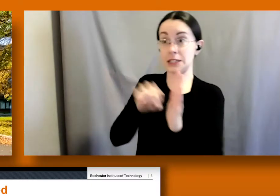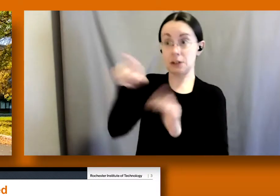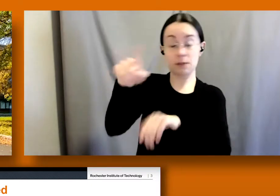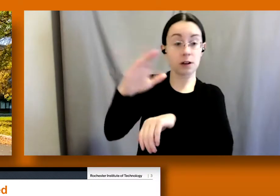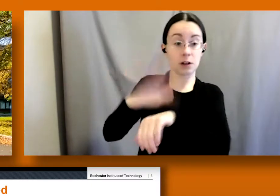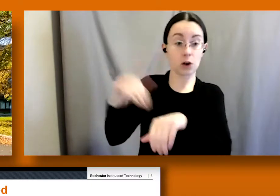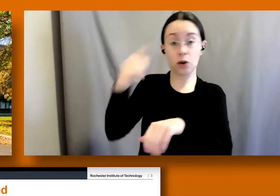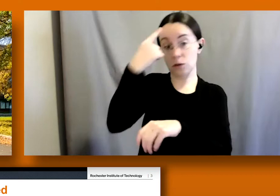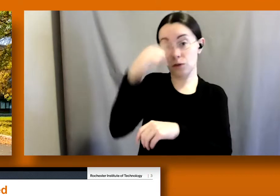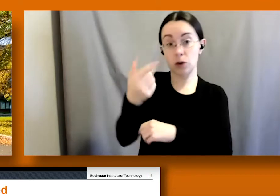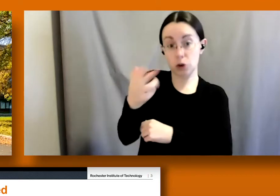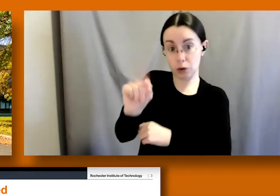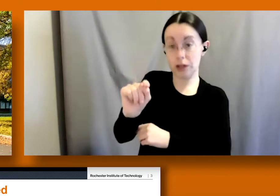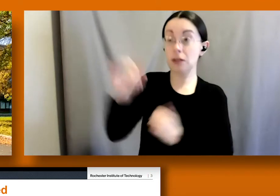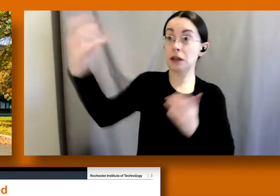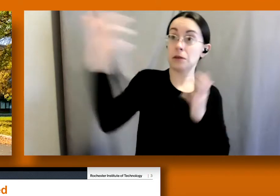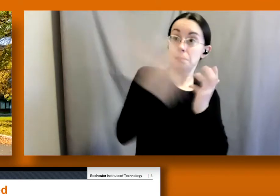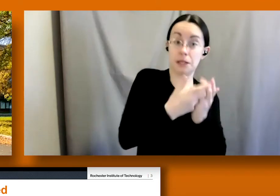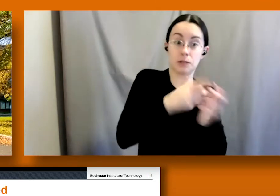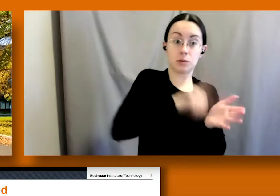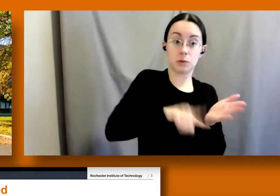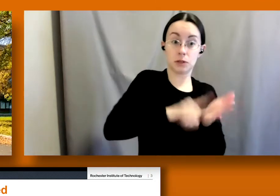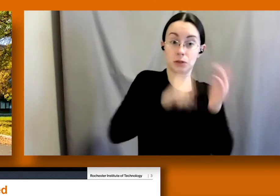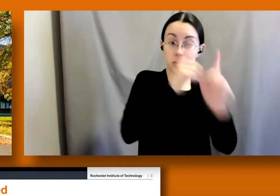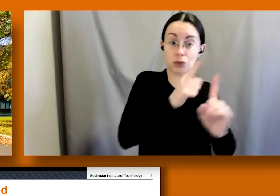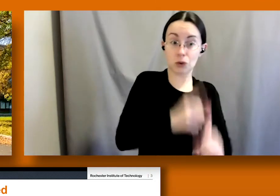Um, honestly, that is the ideal place to start.